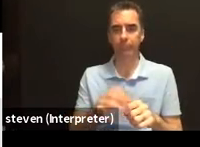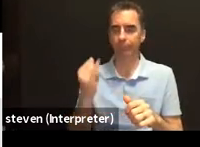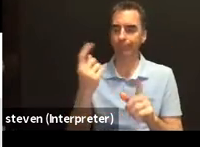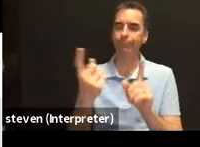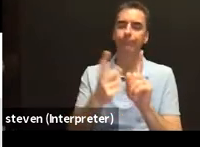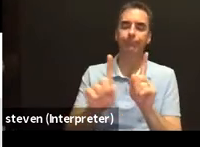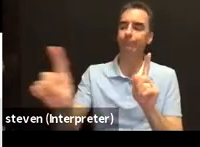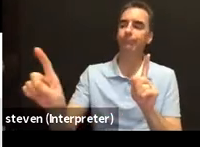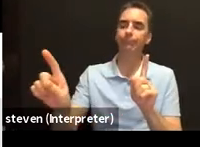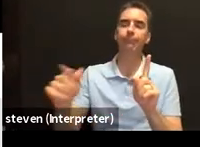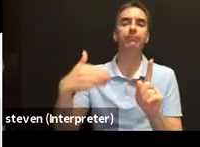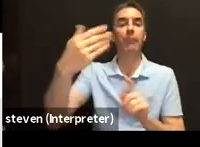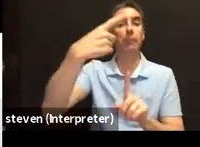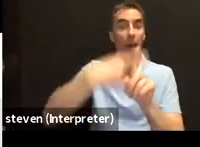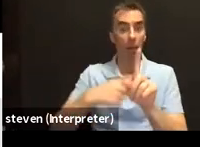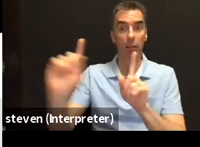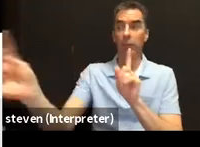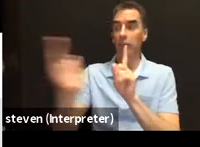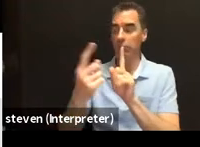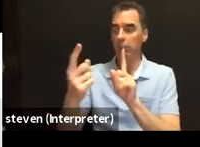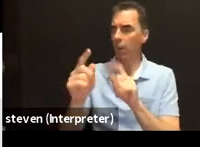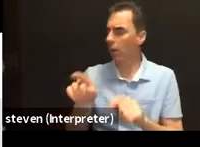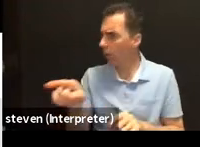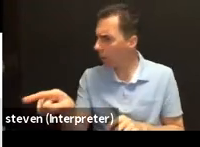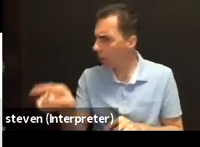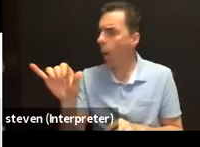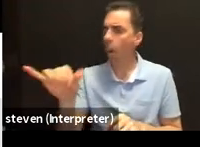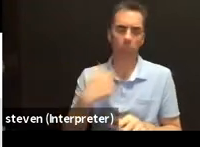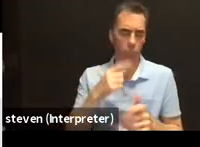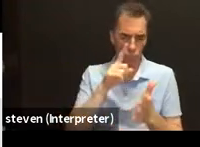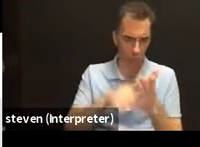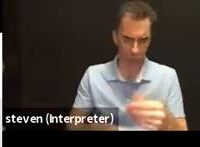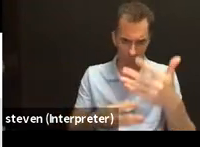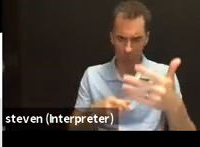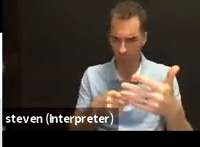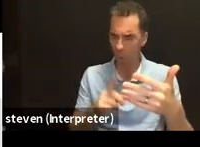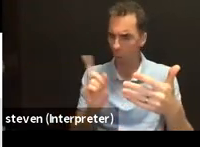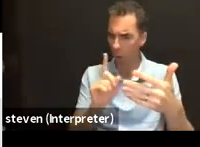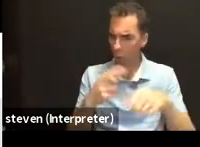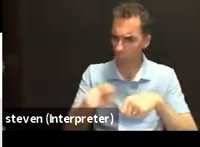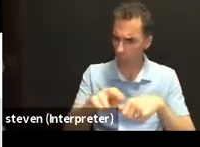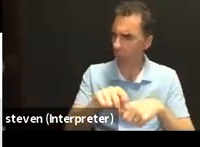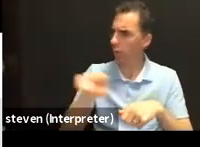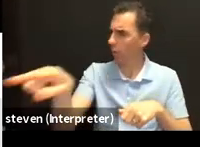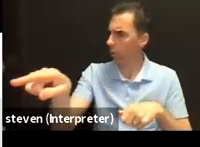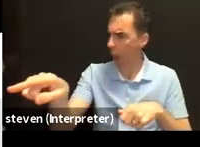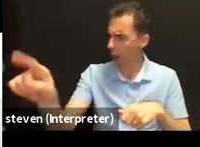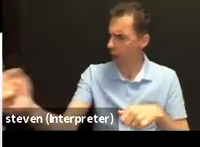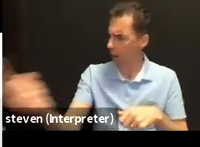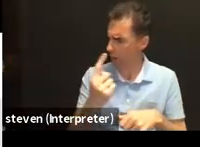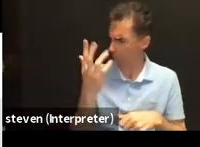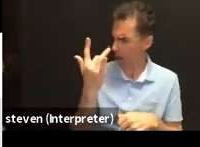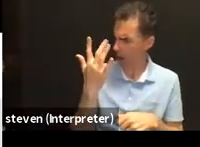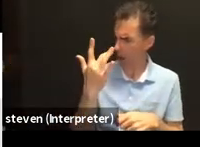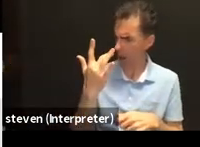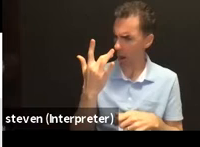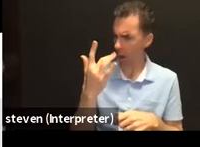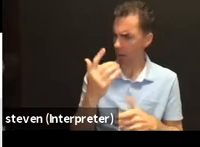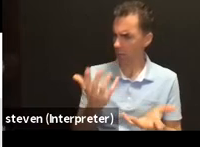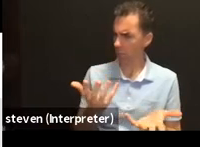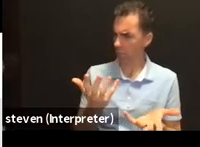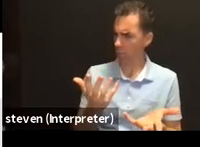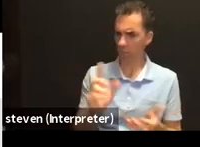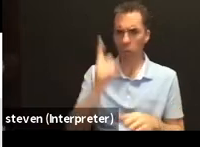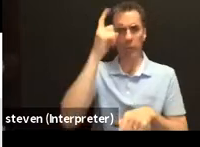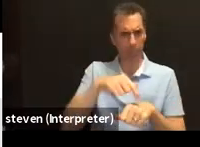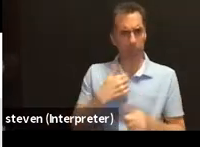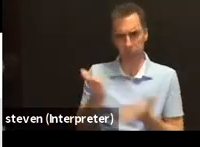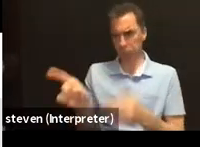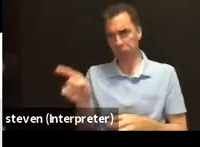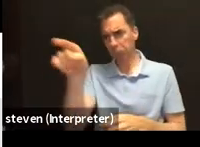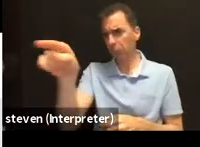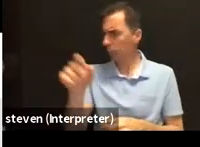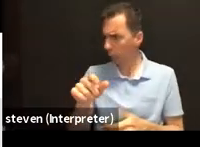maria.rodriguez: Were able to go back and look at the data and say, okay, what did they get. Where did they get diverted to and why was there. They came back into the system. Why did that intervention initially did not work. And now we have to provide a different one.